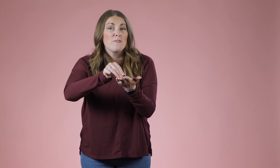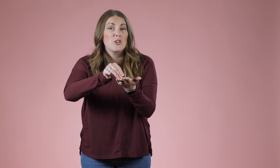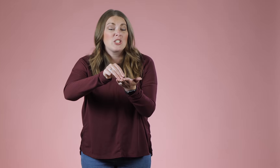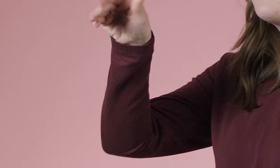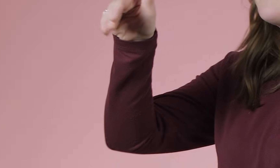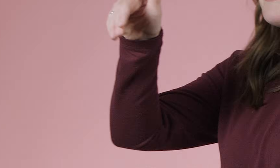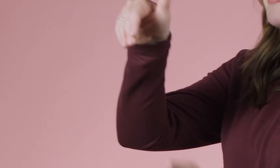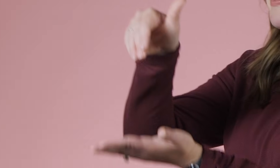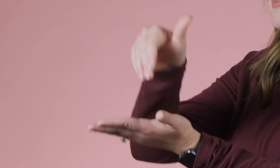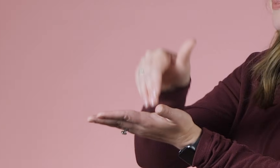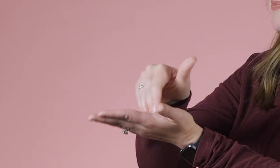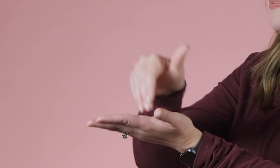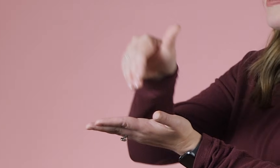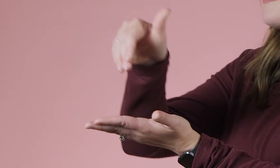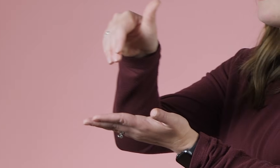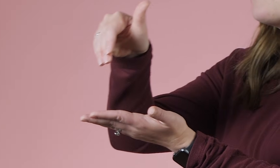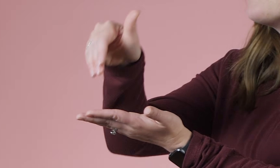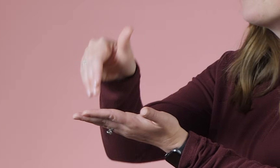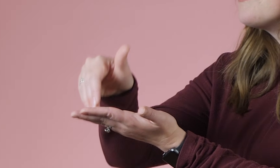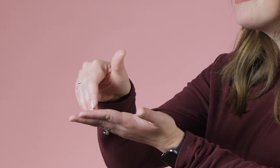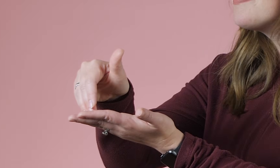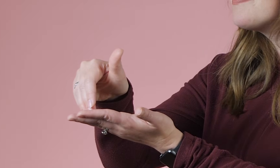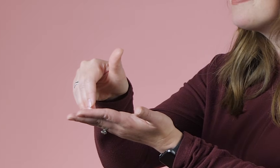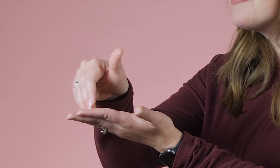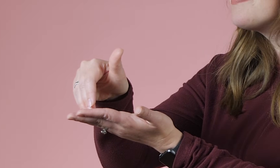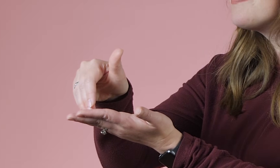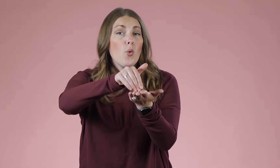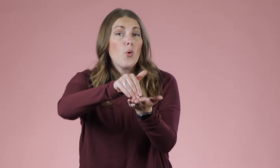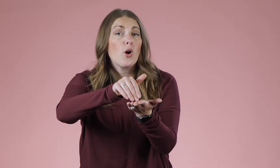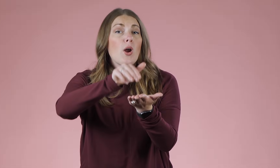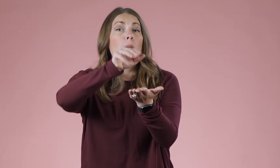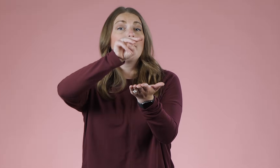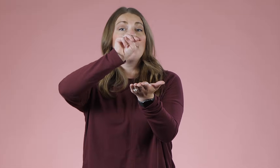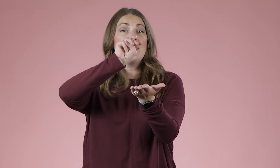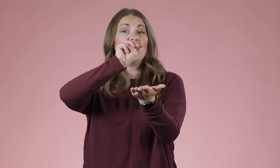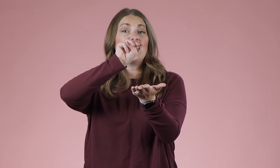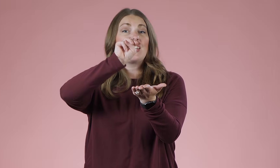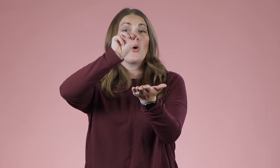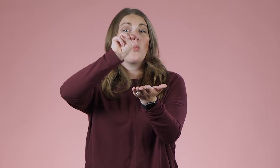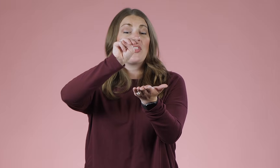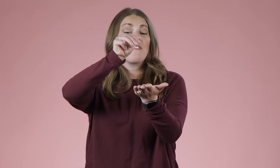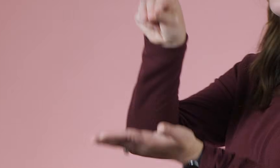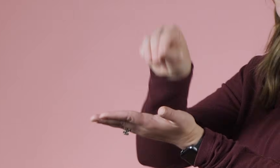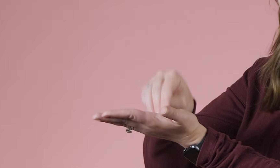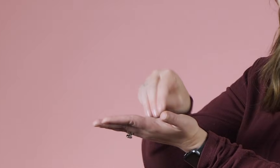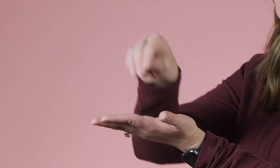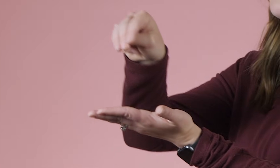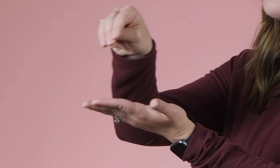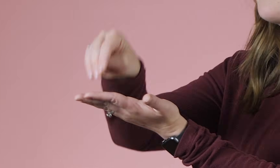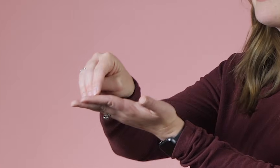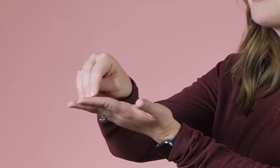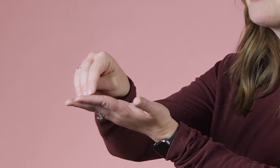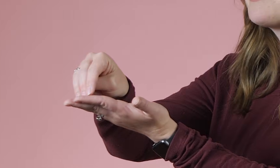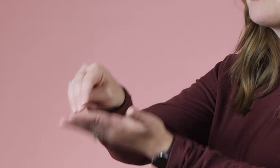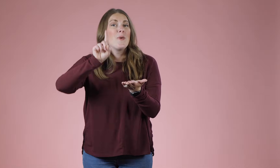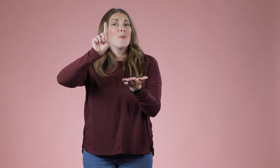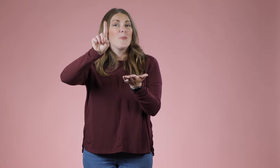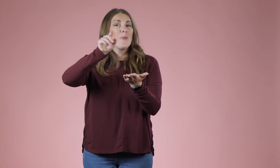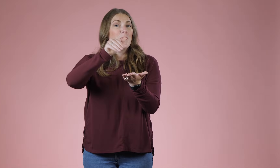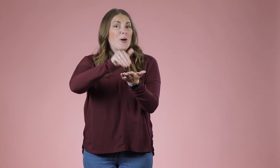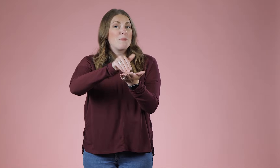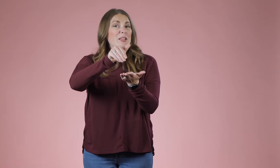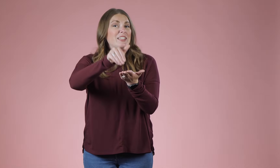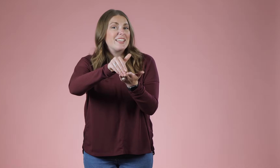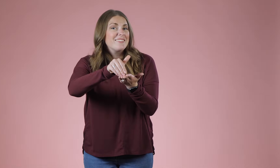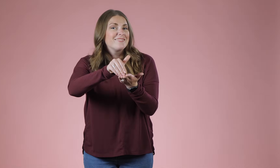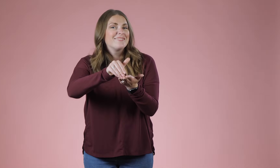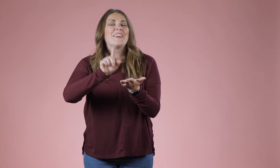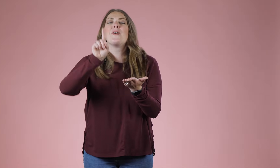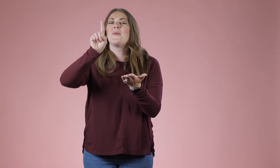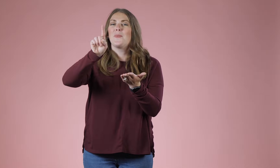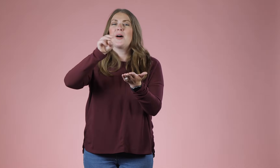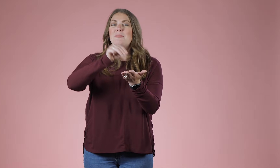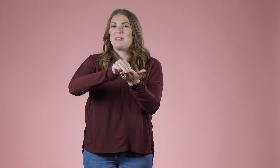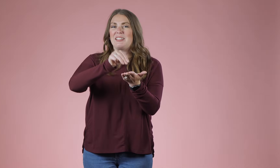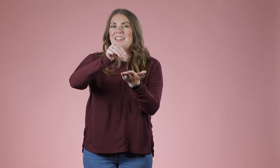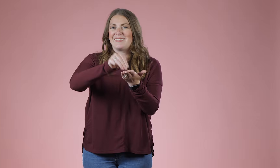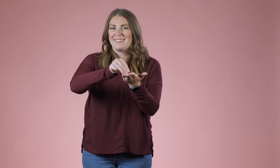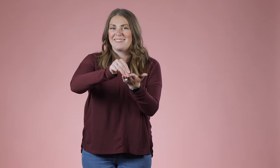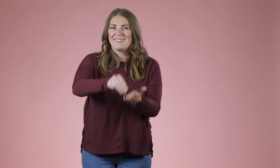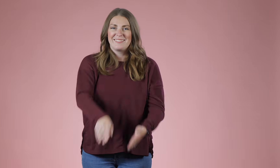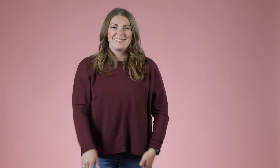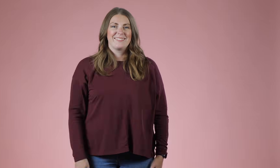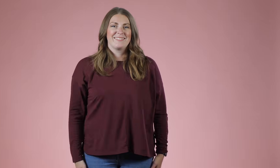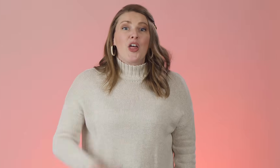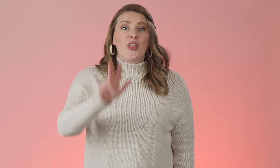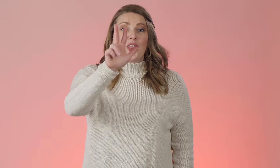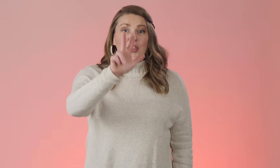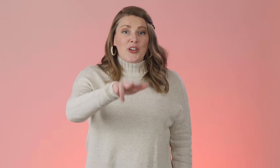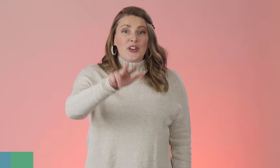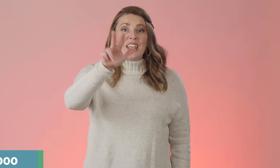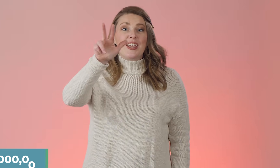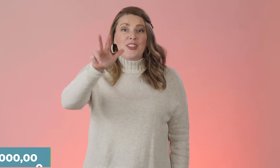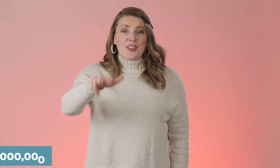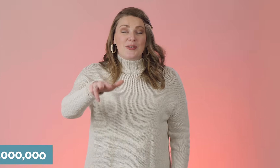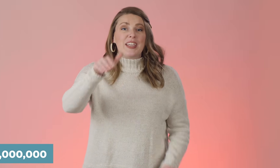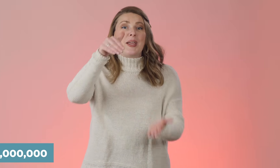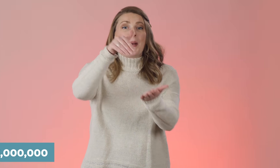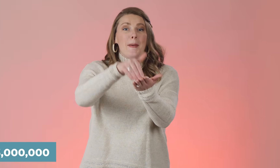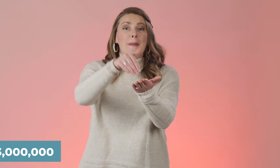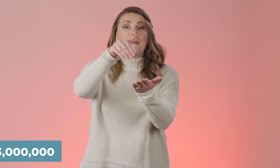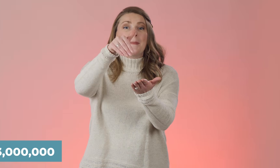versus million all four fingers or million with a flat M one million, 1,000,000. Thirty-three